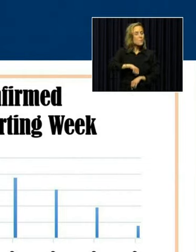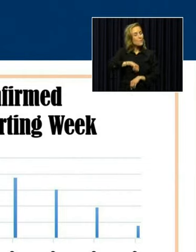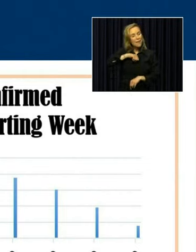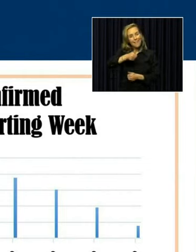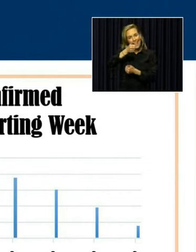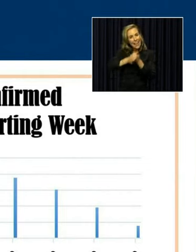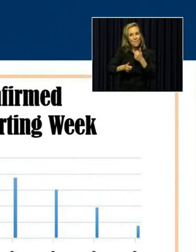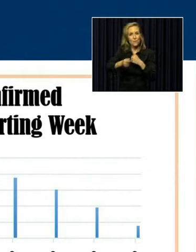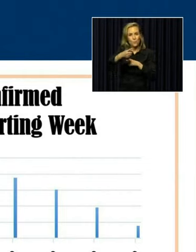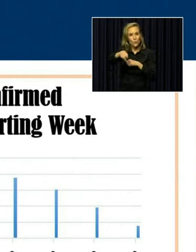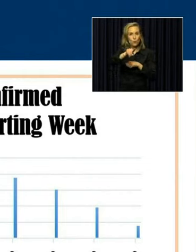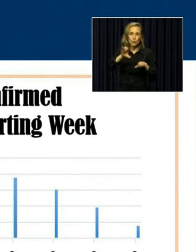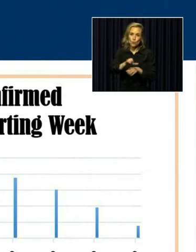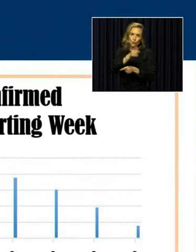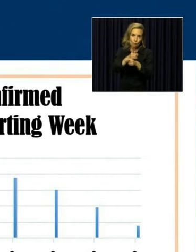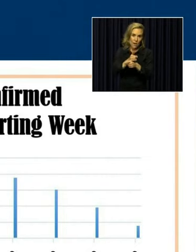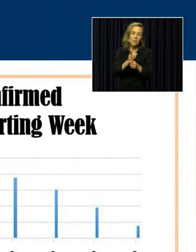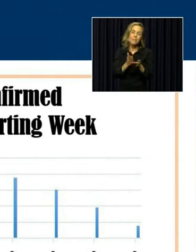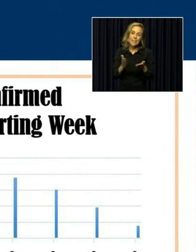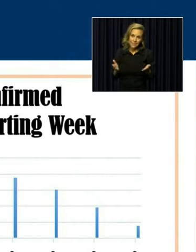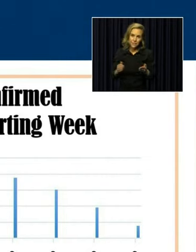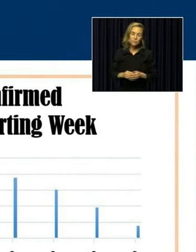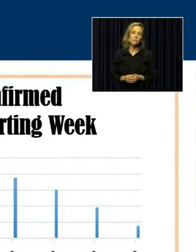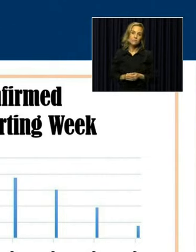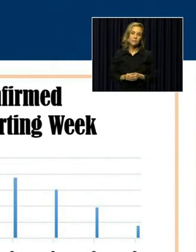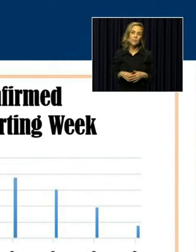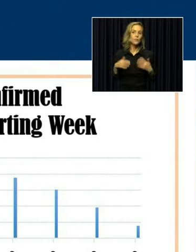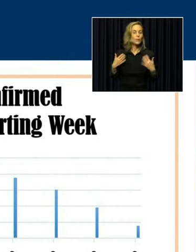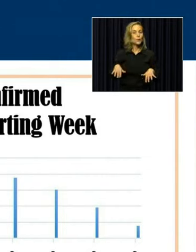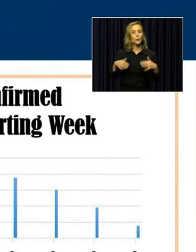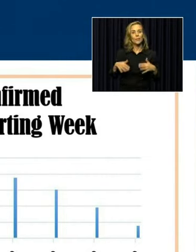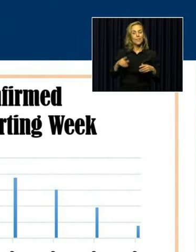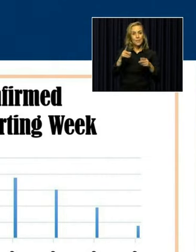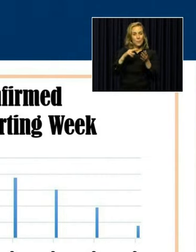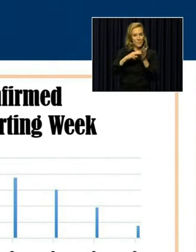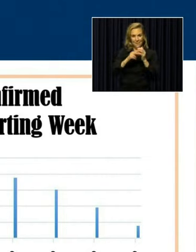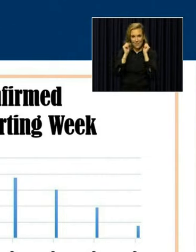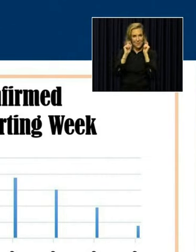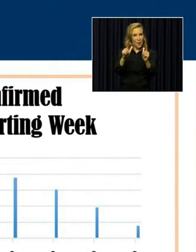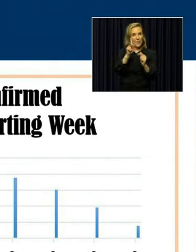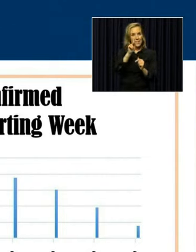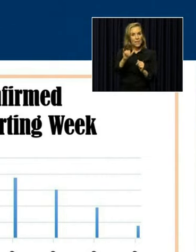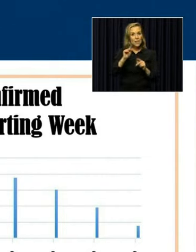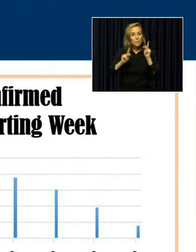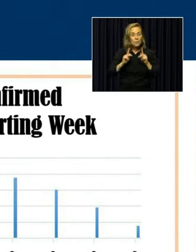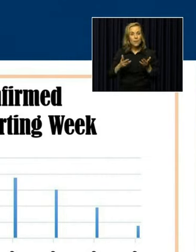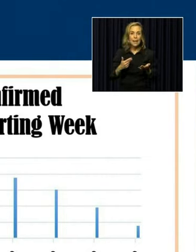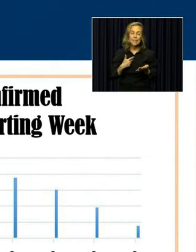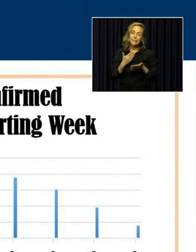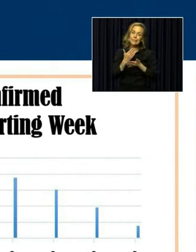THOUGH THEIR NUMBERS AREN'T INCLUDED IN THE EXPANSION PLANS